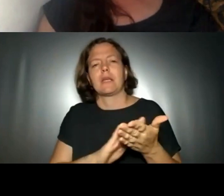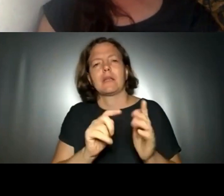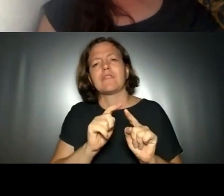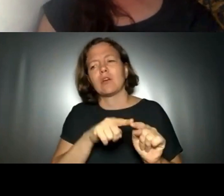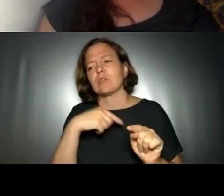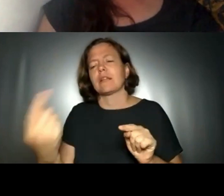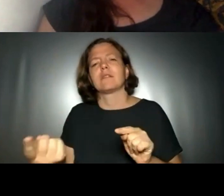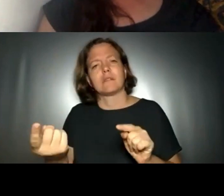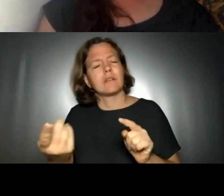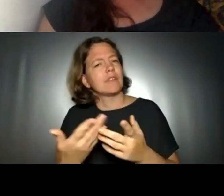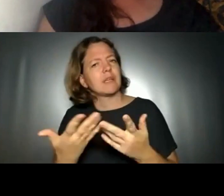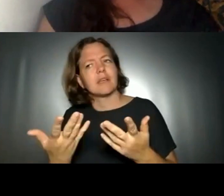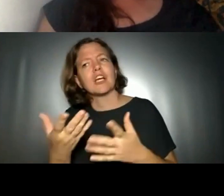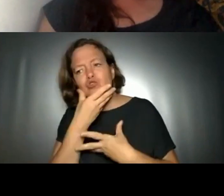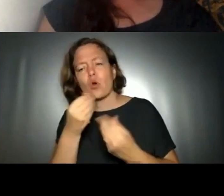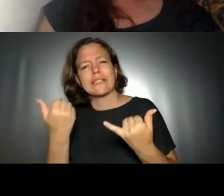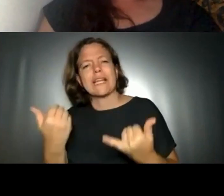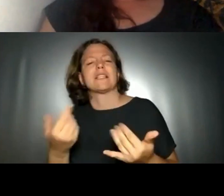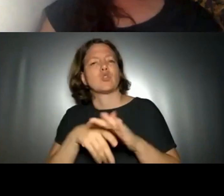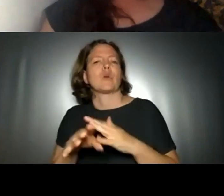And then Caro adds that it is more of a comment and a question.